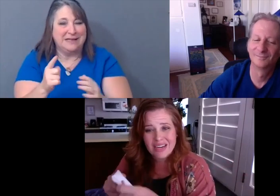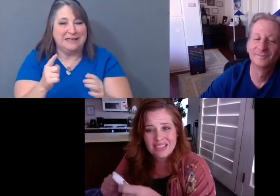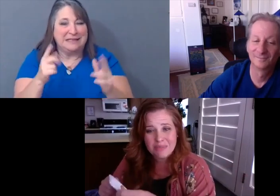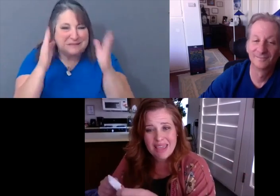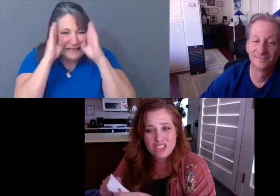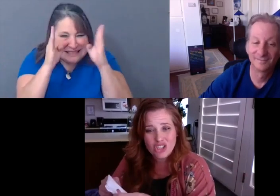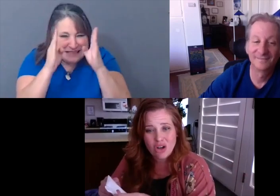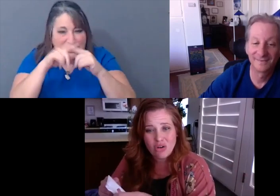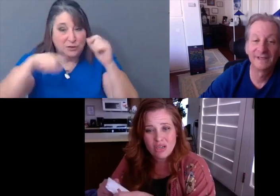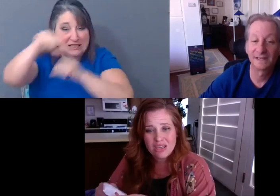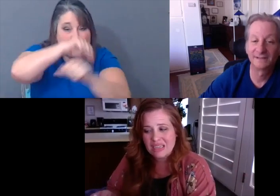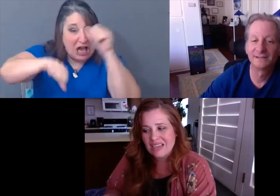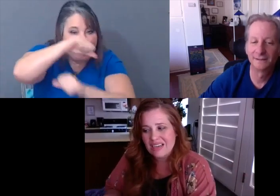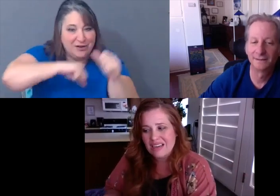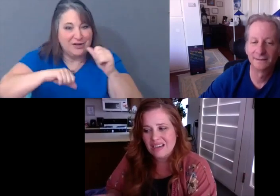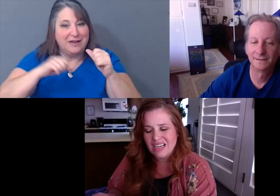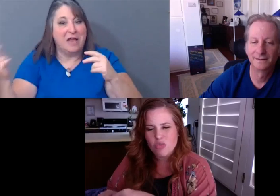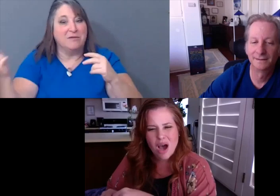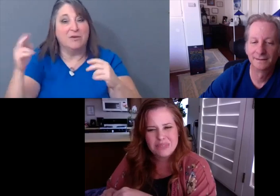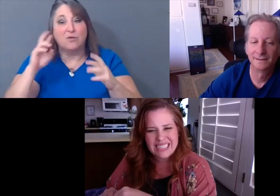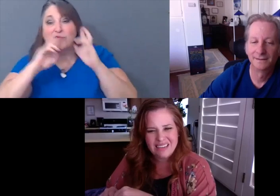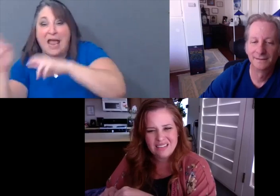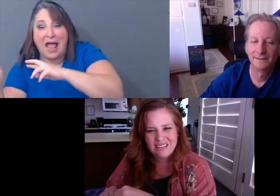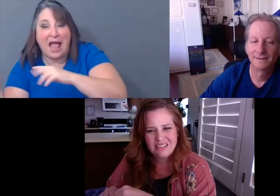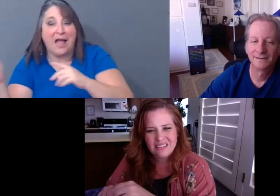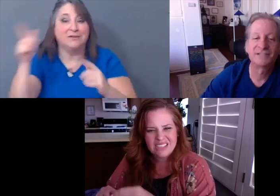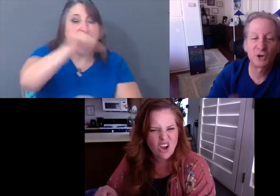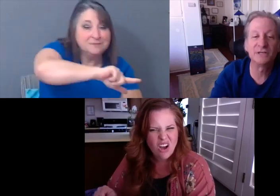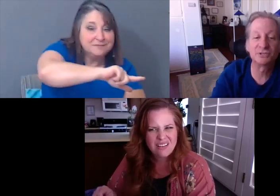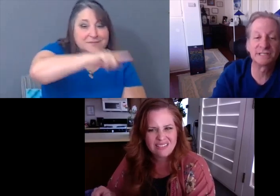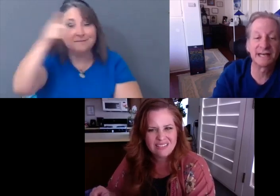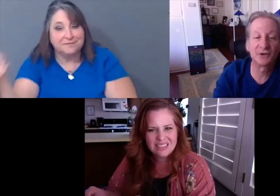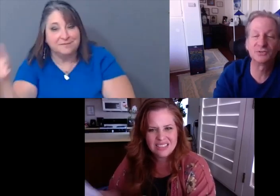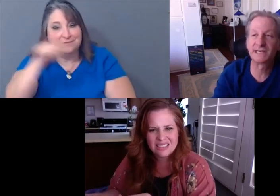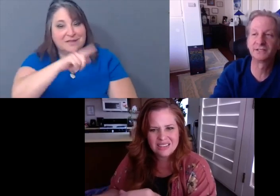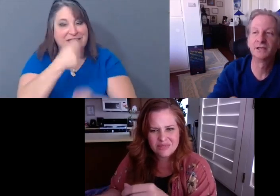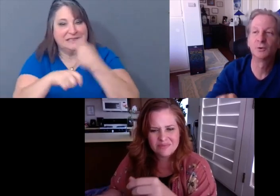on the next page, you know? It robs it. That's so interesting how you said